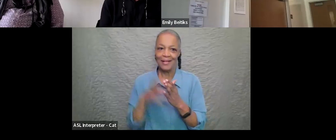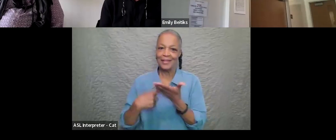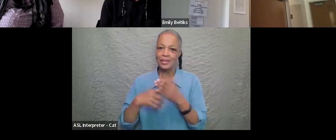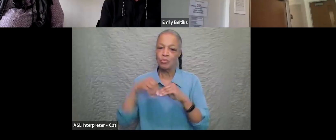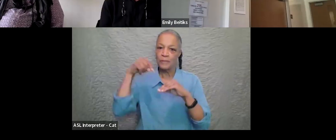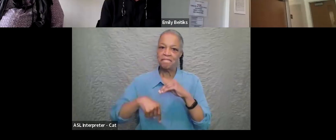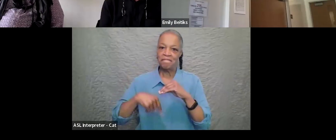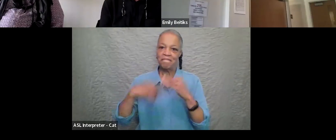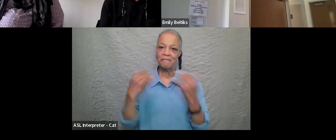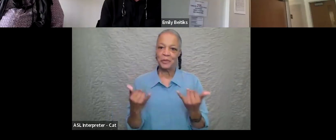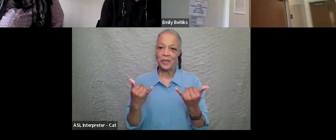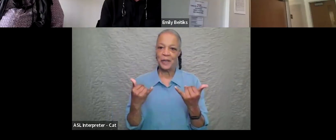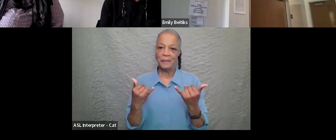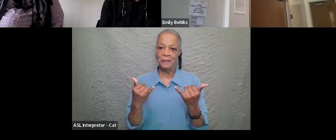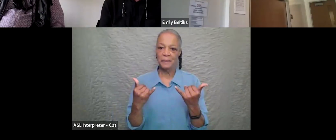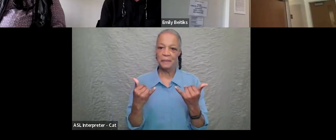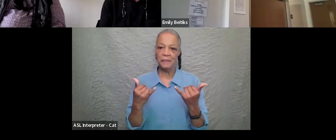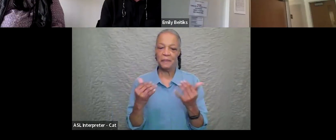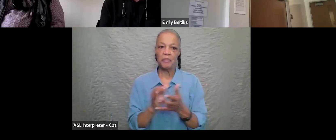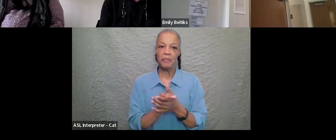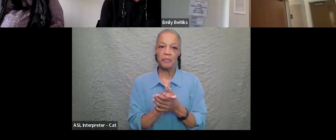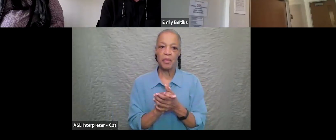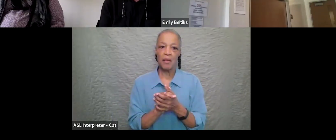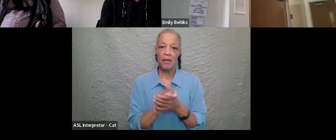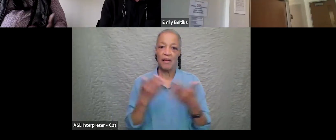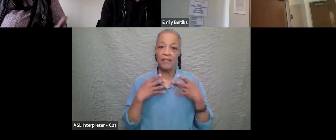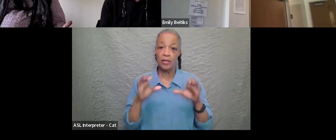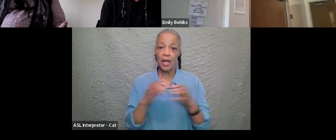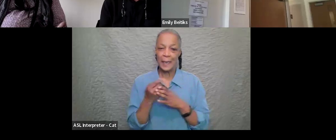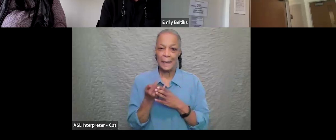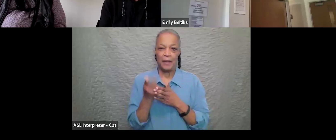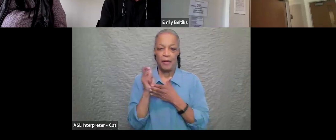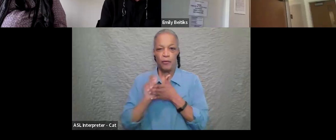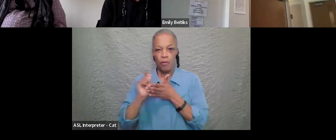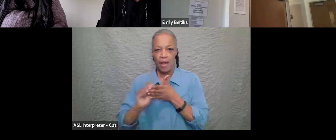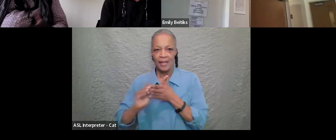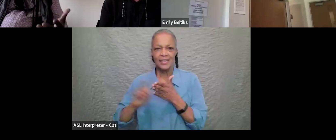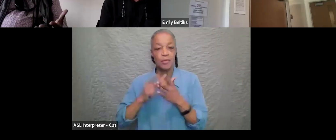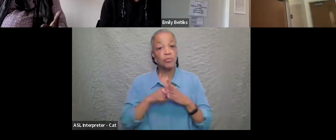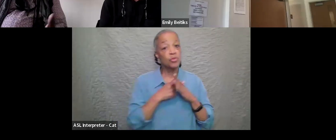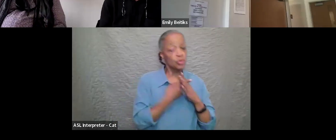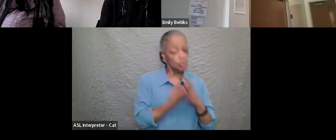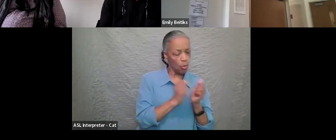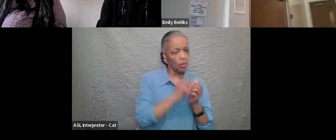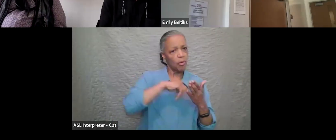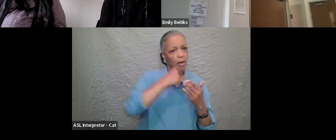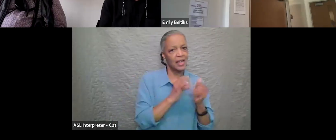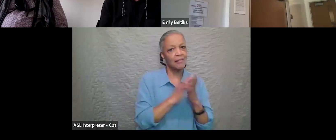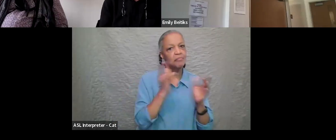Having done a little bit of writing, I know sometimes you start on a project, you've got a certain set of ideas about where it's going to go.